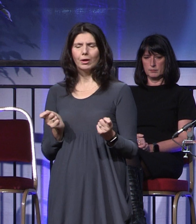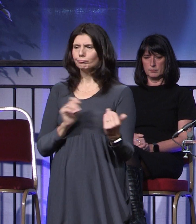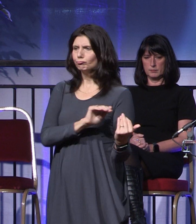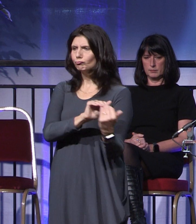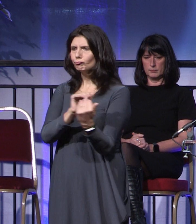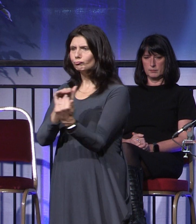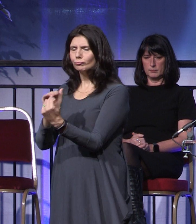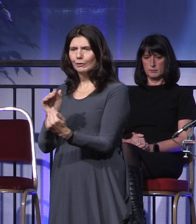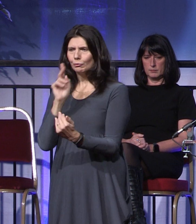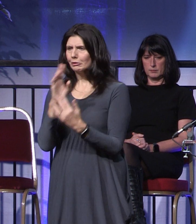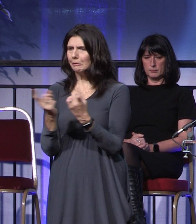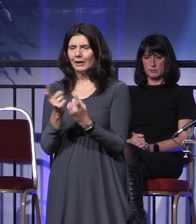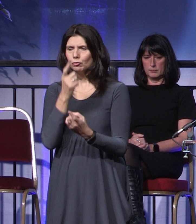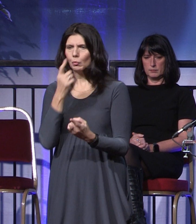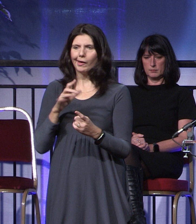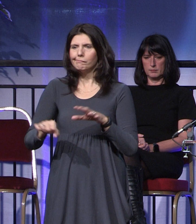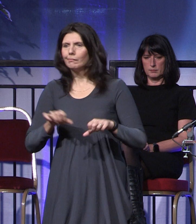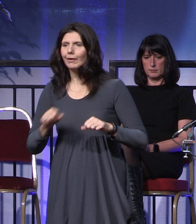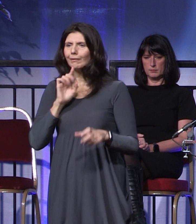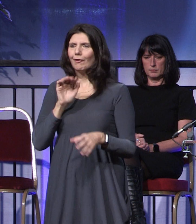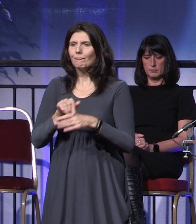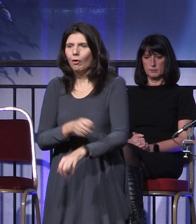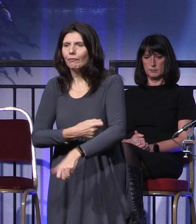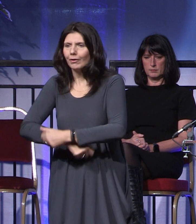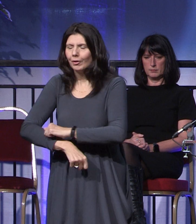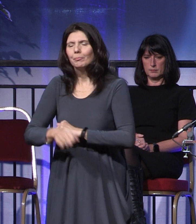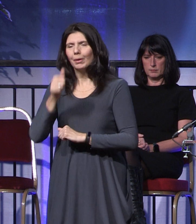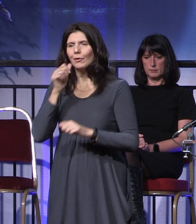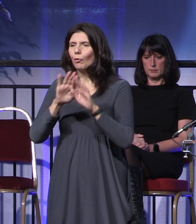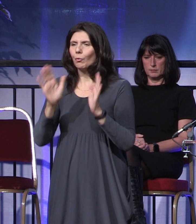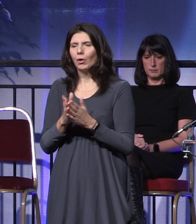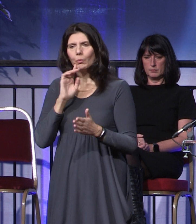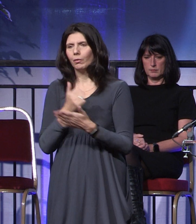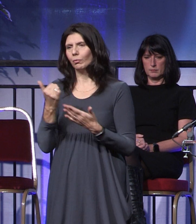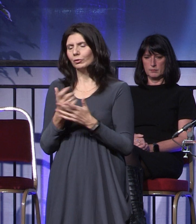opportunities that exist albeit in an uncertain and ever-changing world